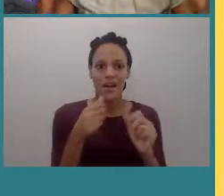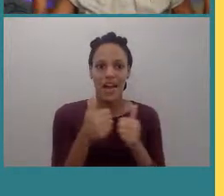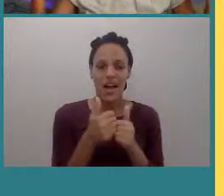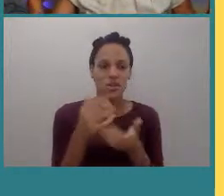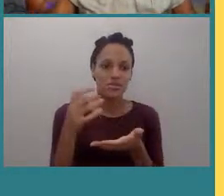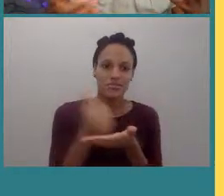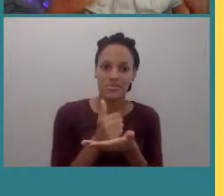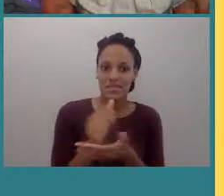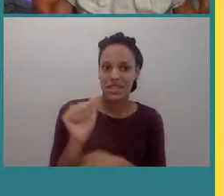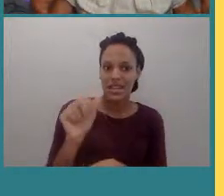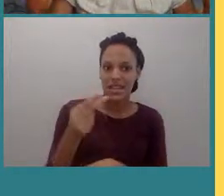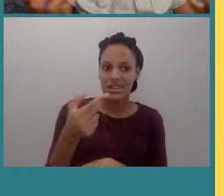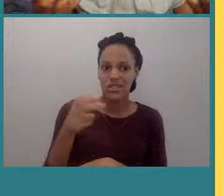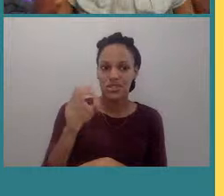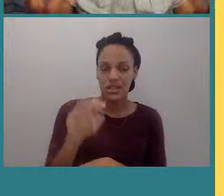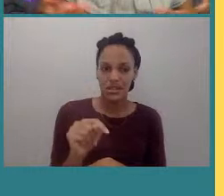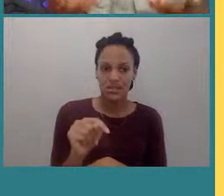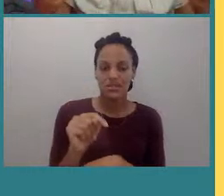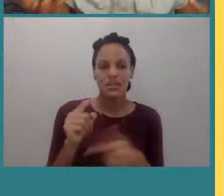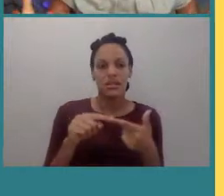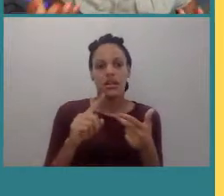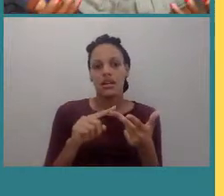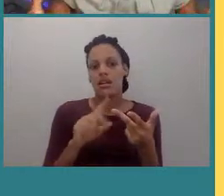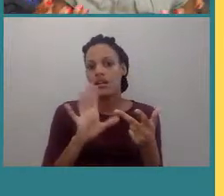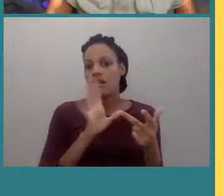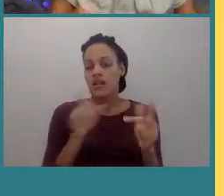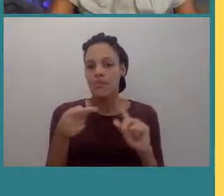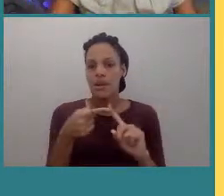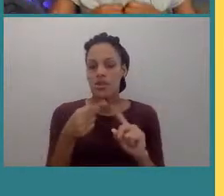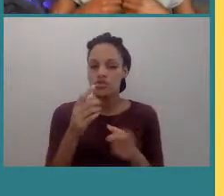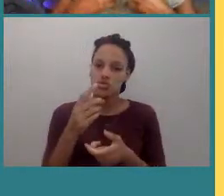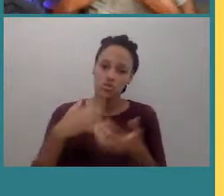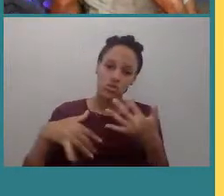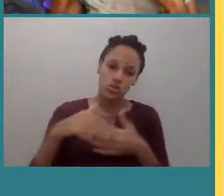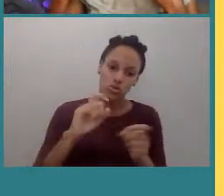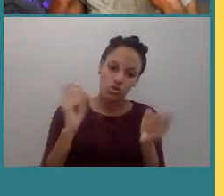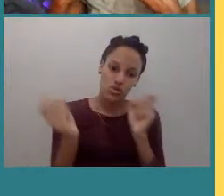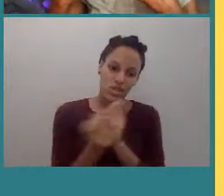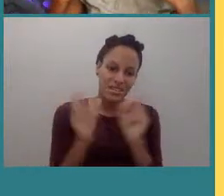find? Dr. Howard's. I got an option agreement from the publisher in LA, they are turning into a screenplay for it, and I did a song by the same name. You have to keep out there